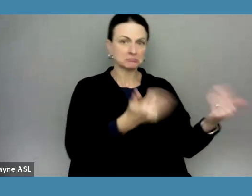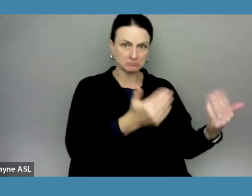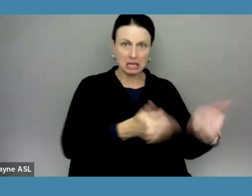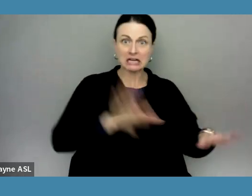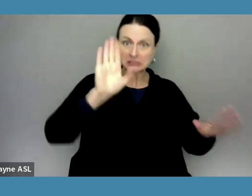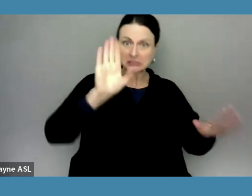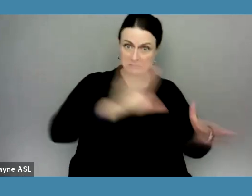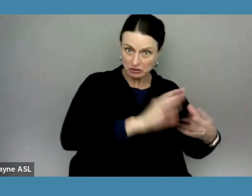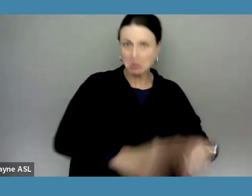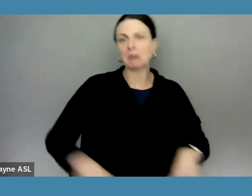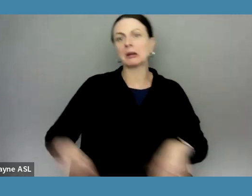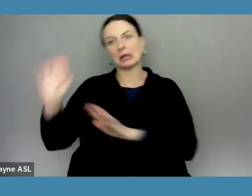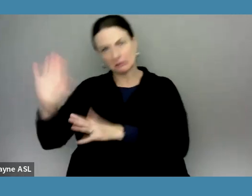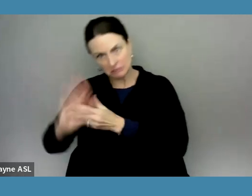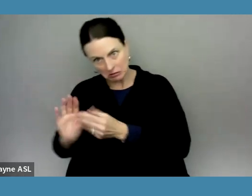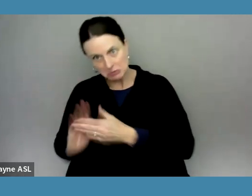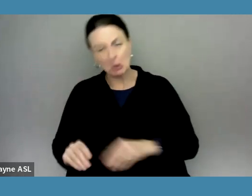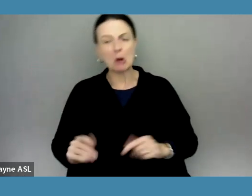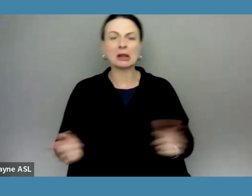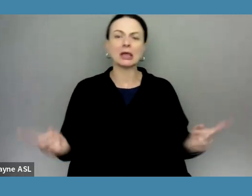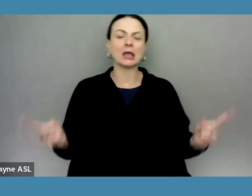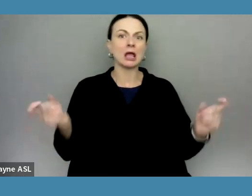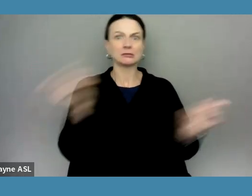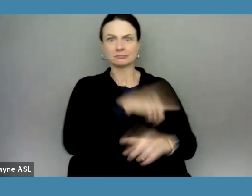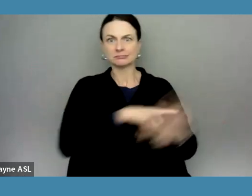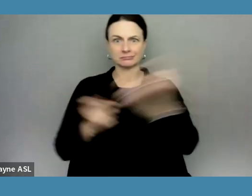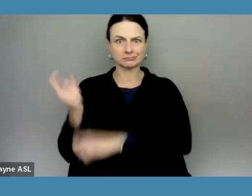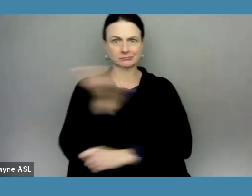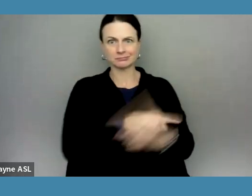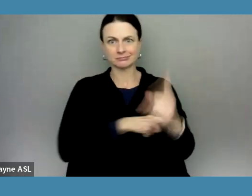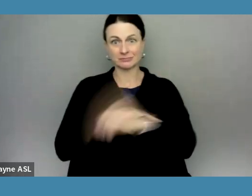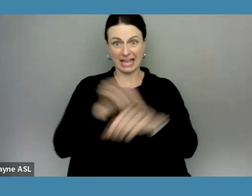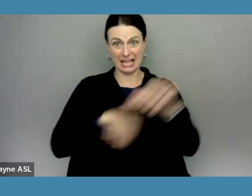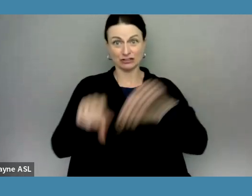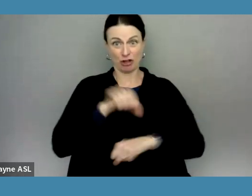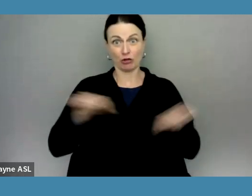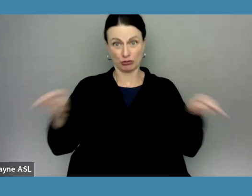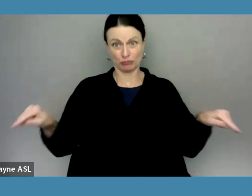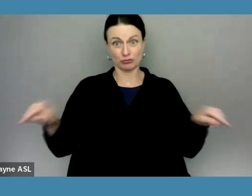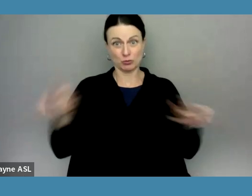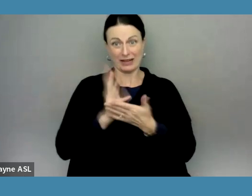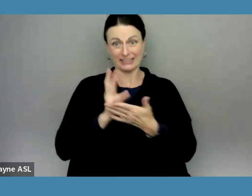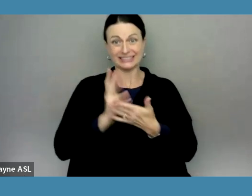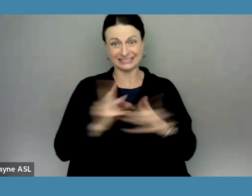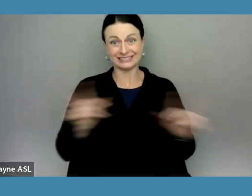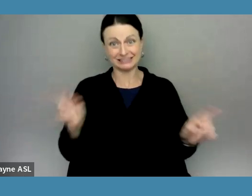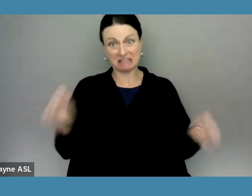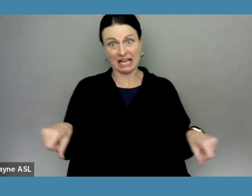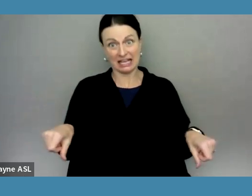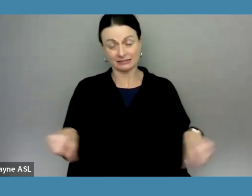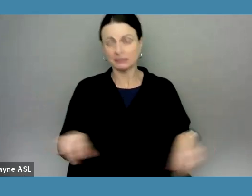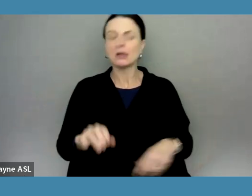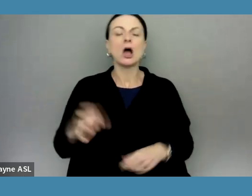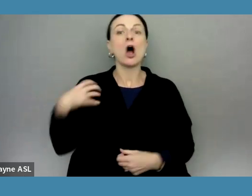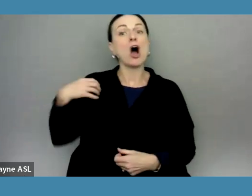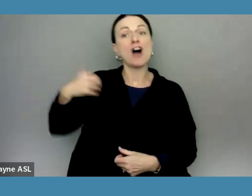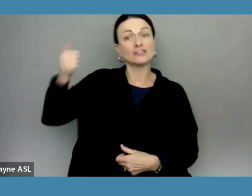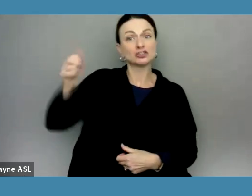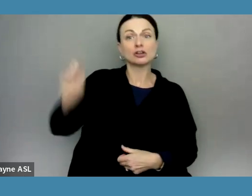and cross examine the other party's witnesses. And the hearing officer will also get a chance to ask any additional questions